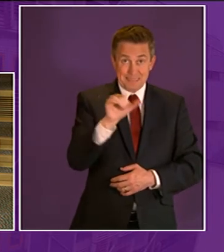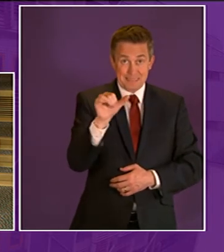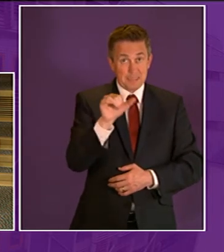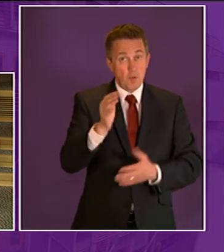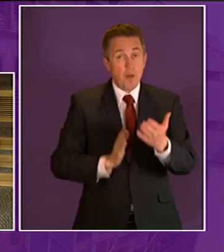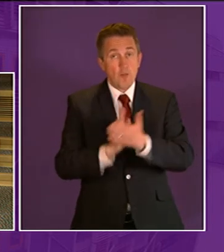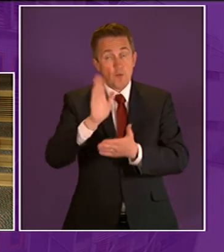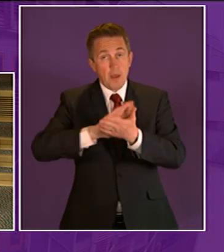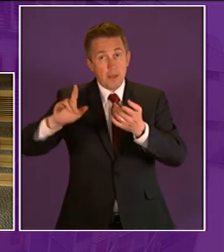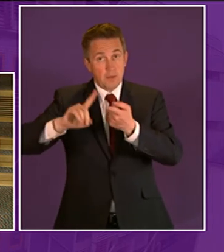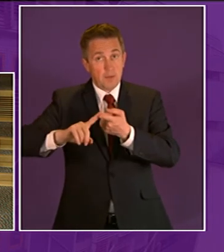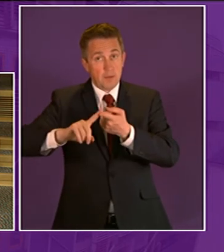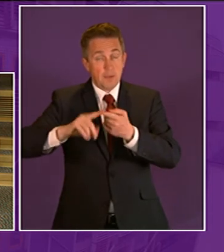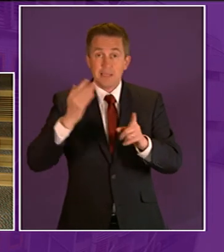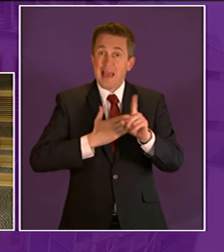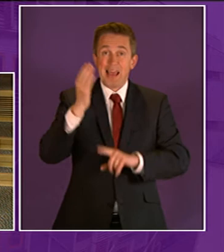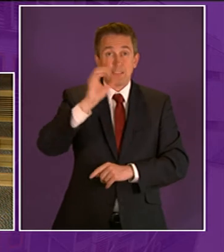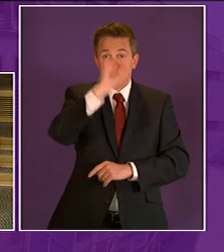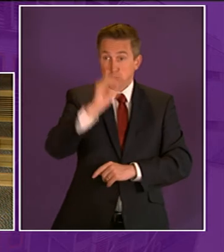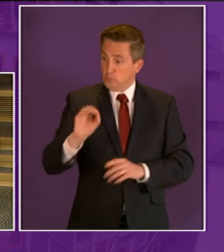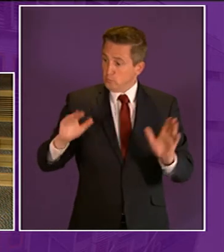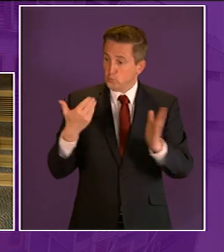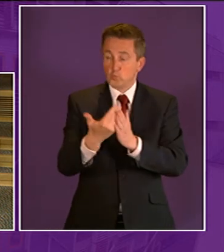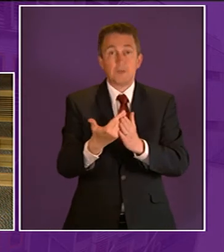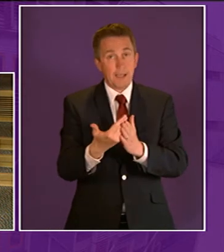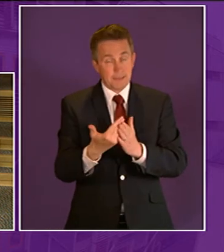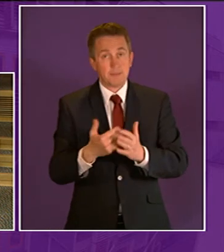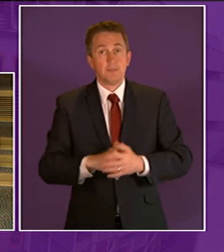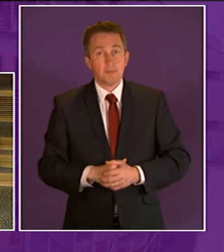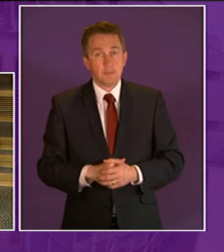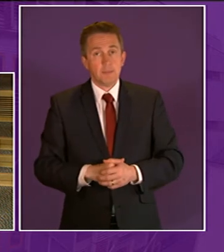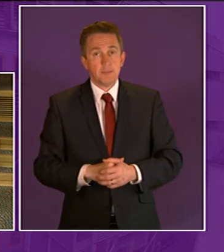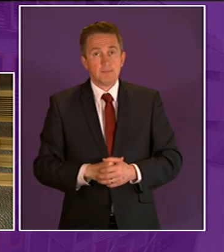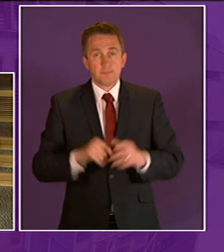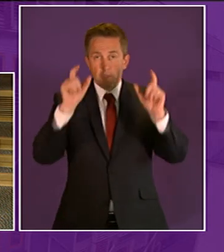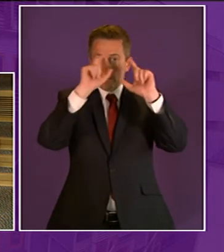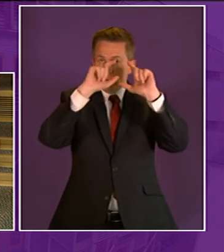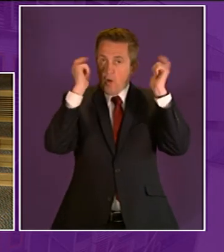which is the highest proportion ever. Colleges are also playing a crucial role in widening access.